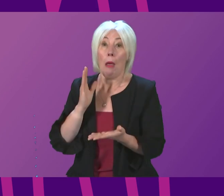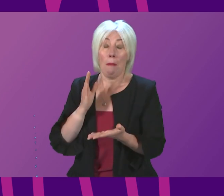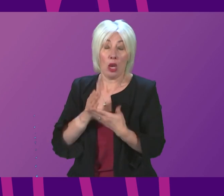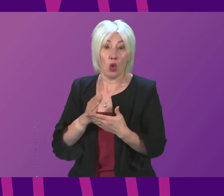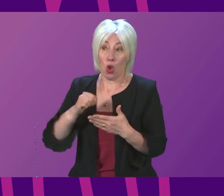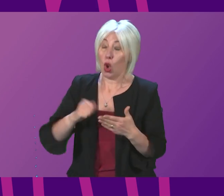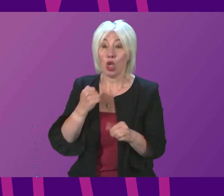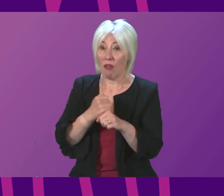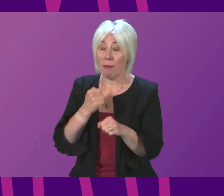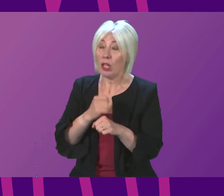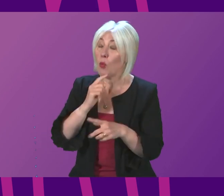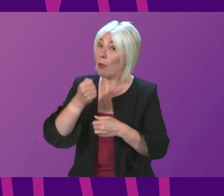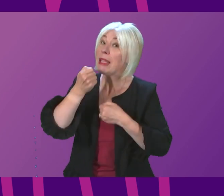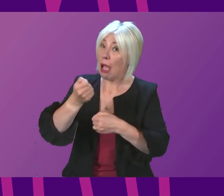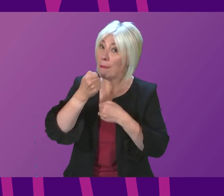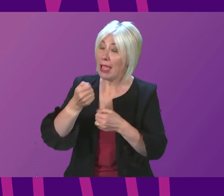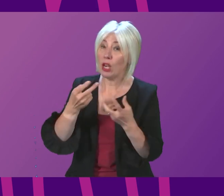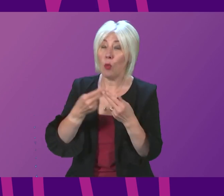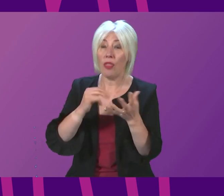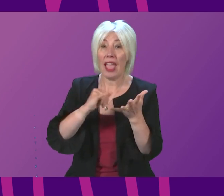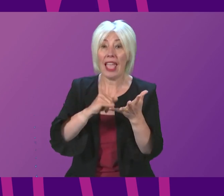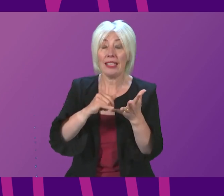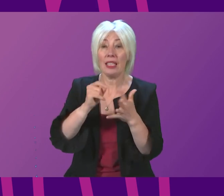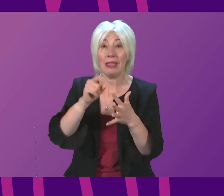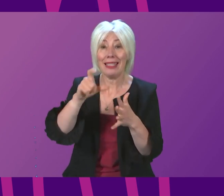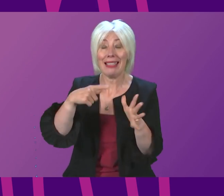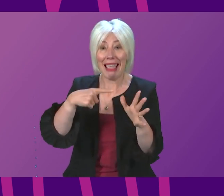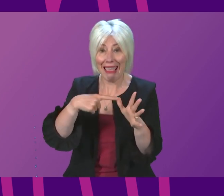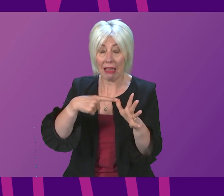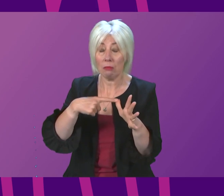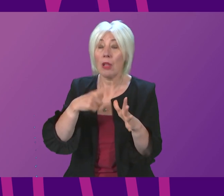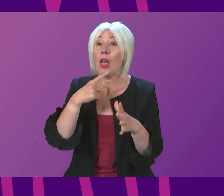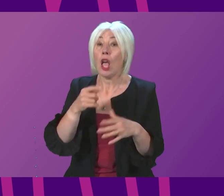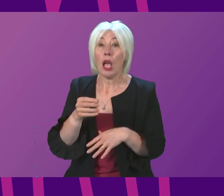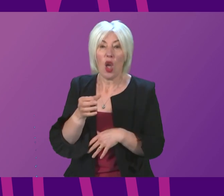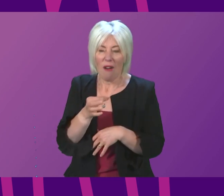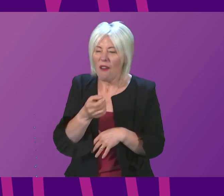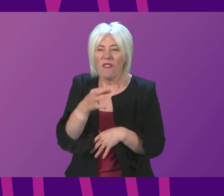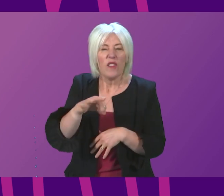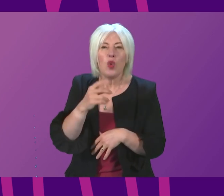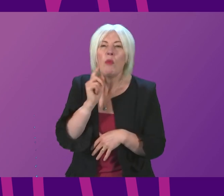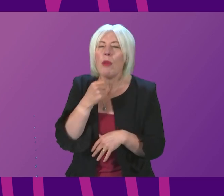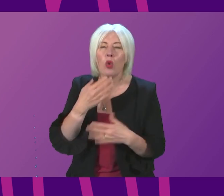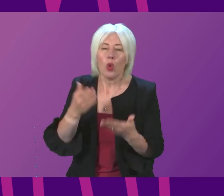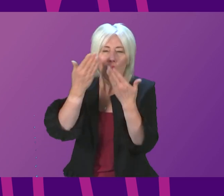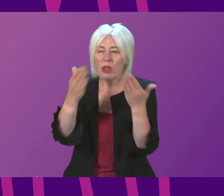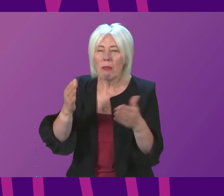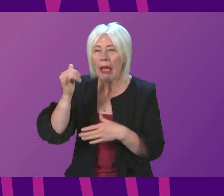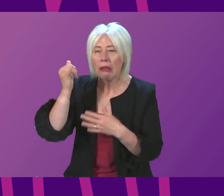and the Scottish Government also campaigns with the Scottish SPCA. The small minority of people who do not treat livestock with respect and care must be held